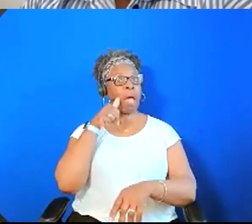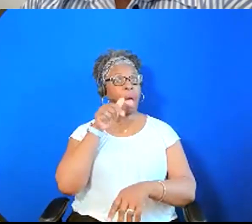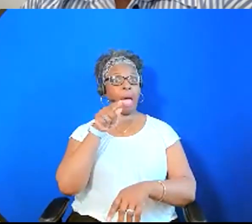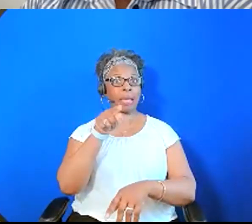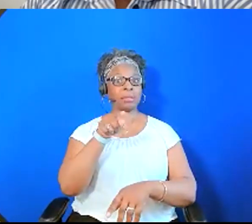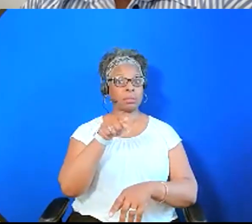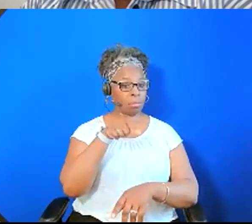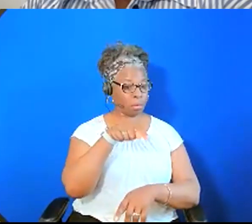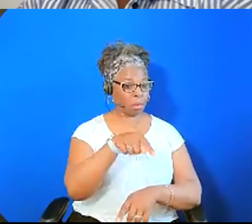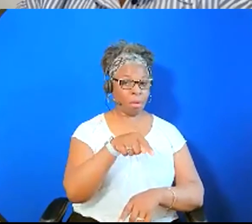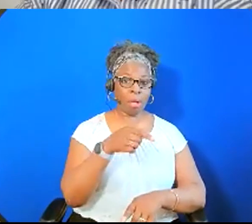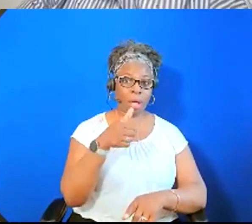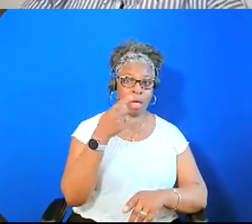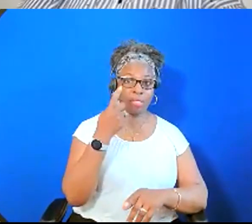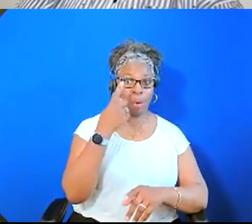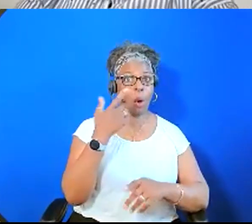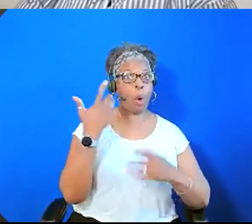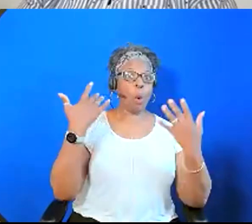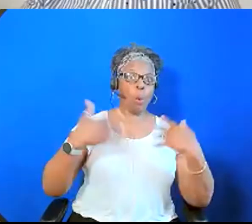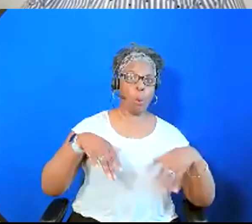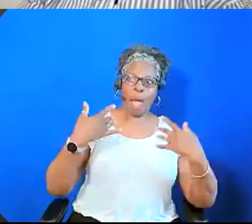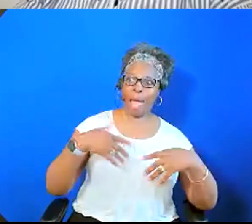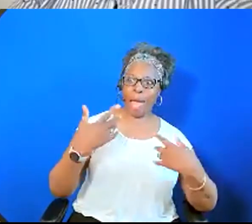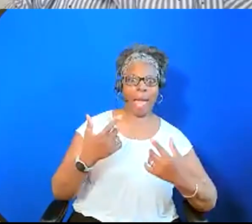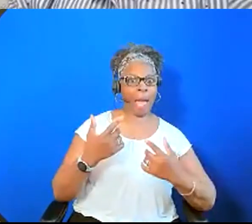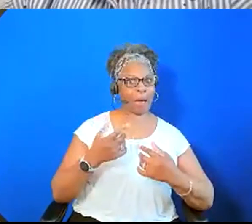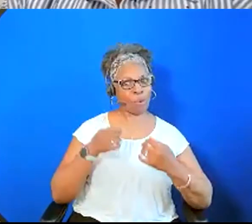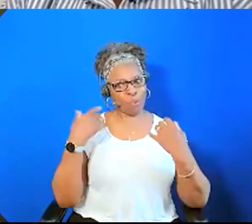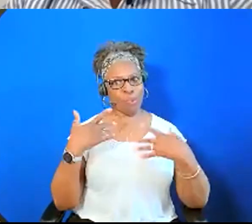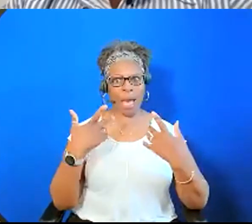that this is a nexus like an amazing space, and they have all this money, and we have nothing.